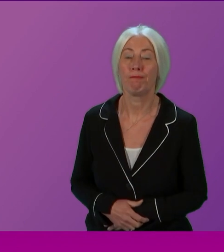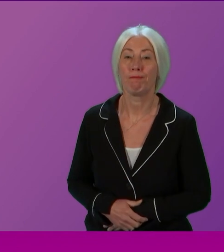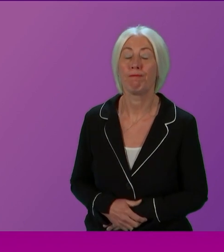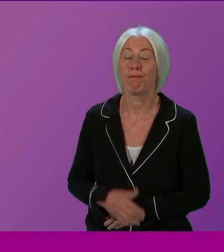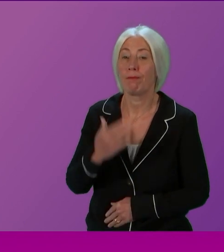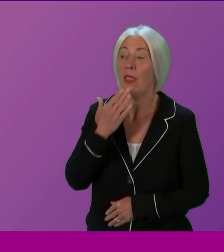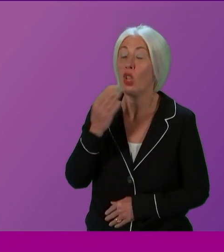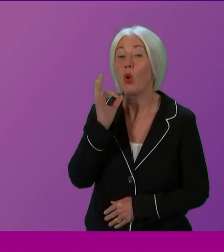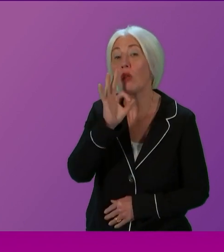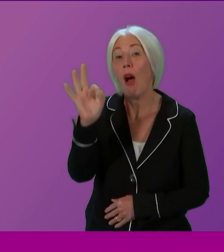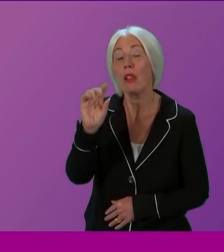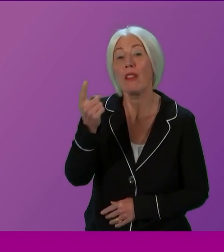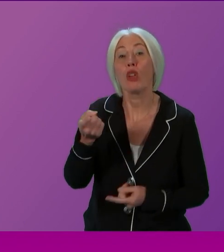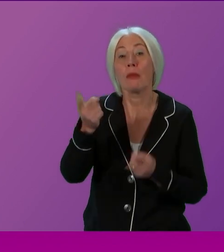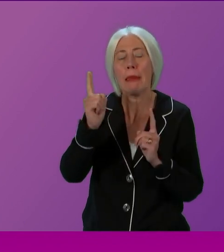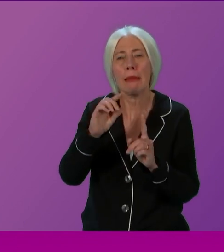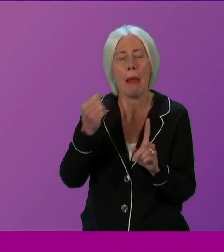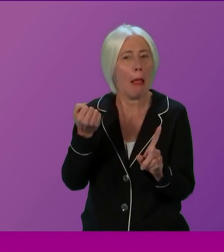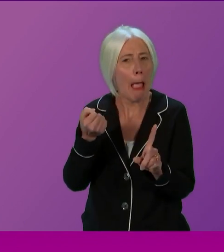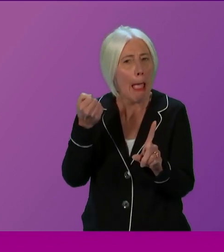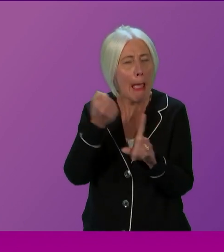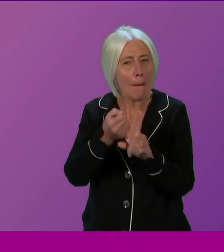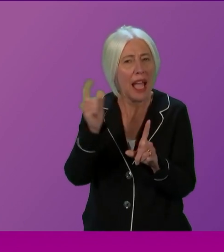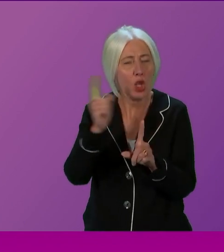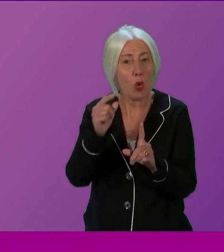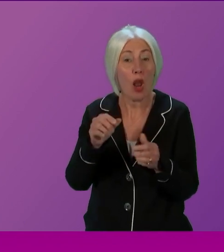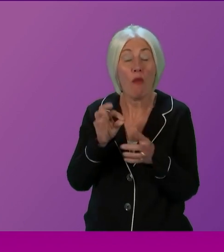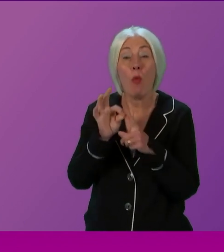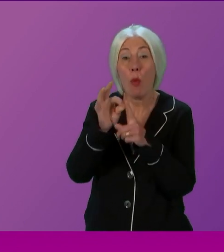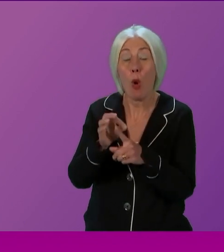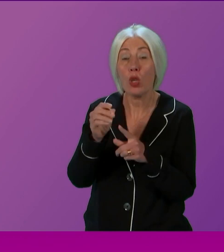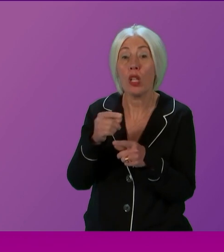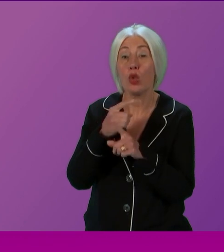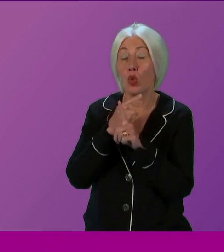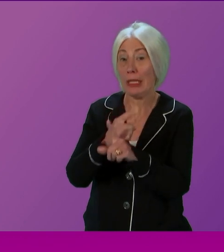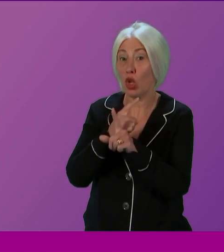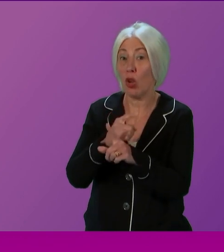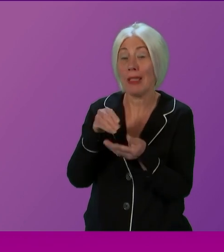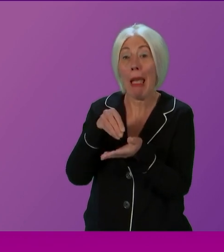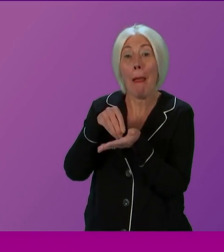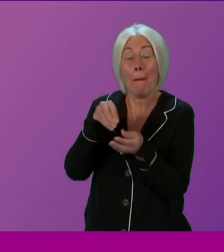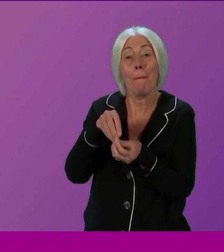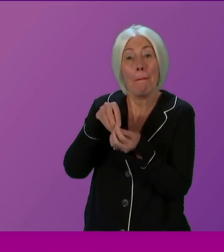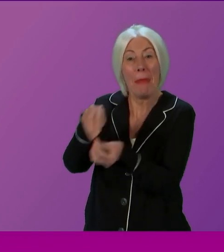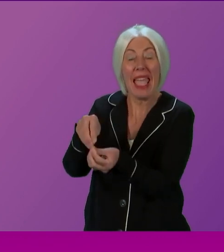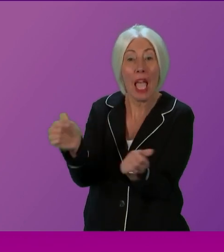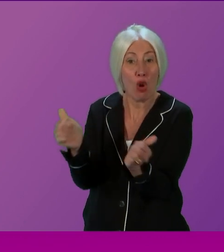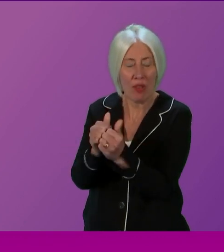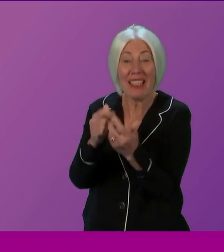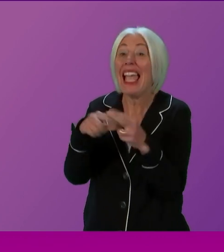To ask the First Minister what impact the proposed pay settlement for teachers, if accepted, will have on other Scottish Government budgets.